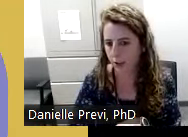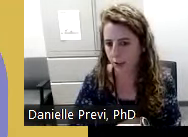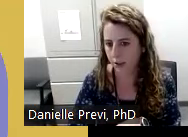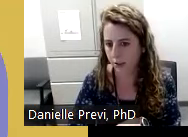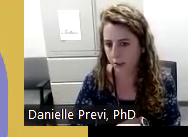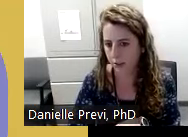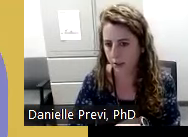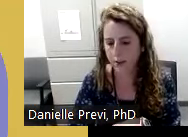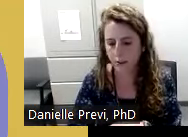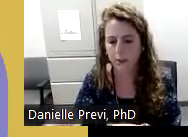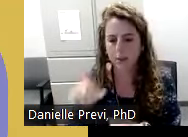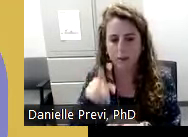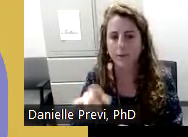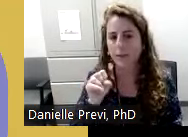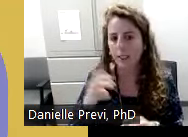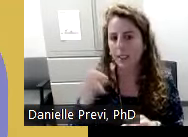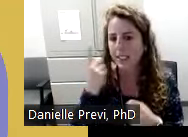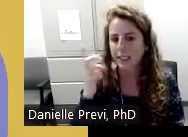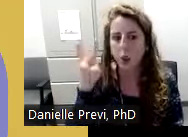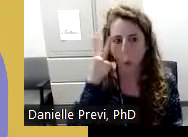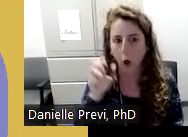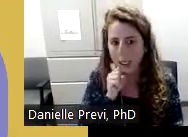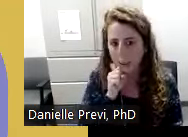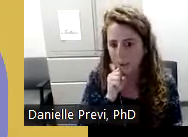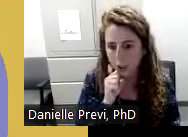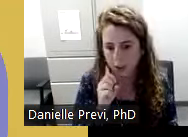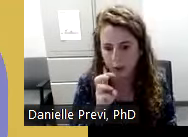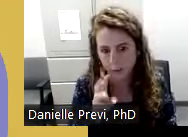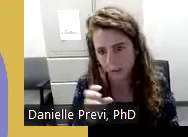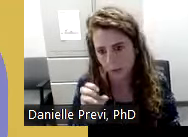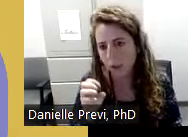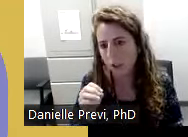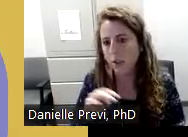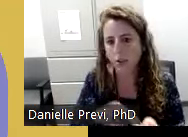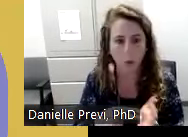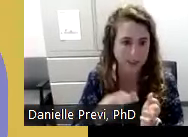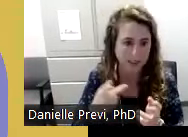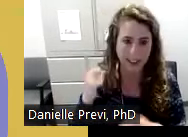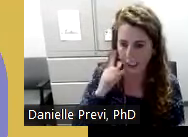So the picture you see here on the screen, this is an example of Waardenburg syndrome,